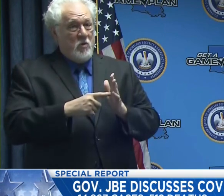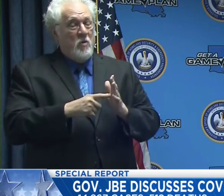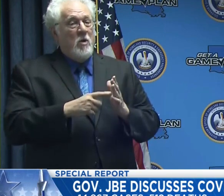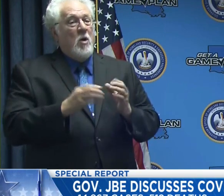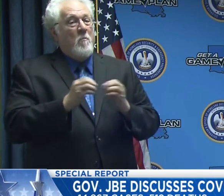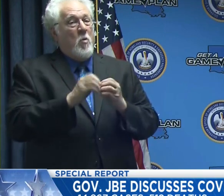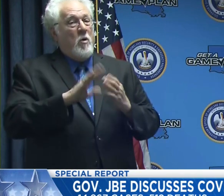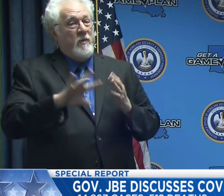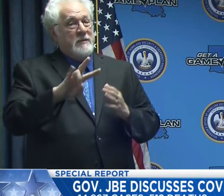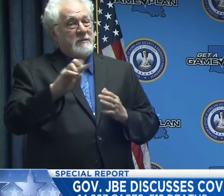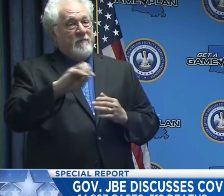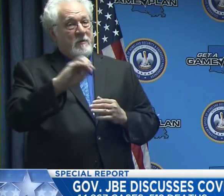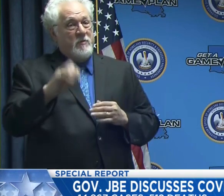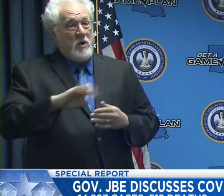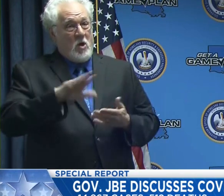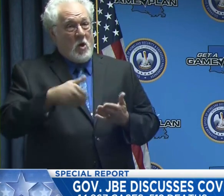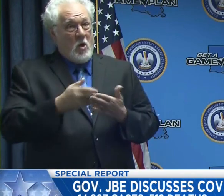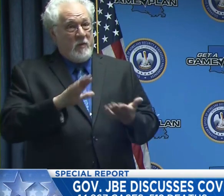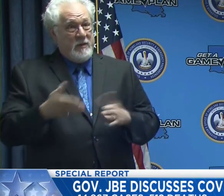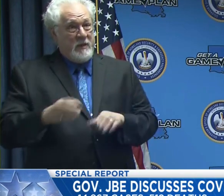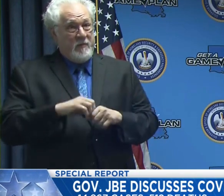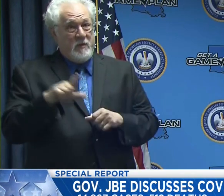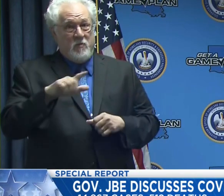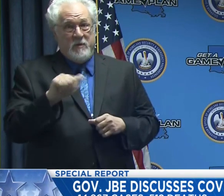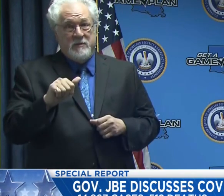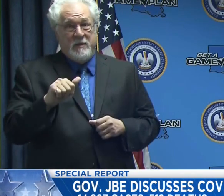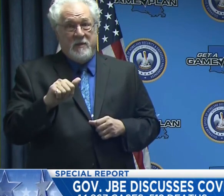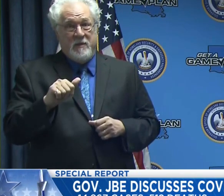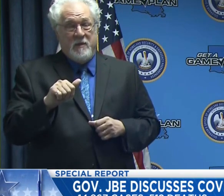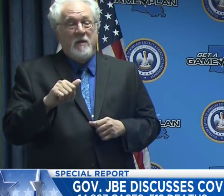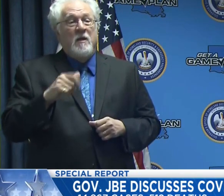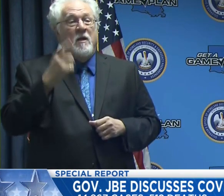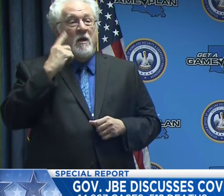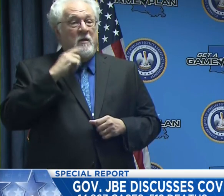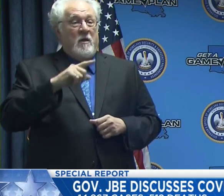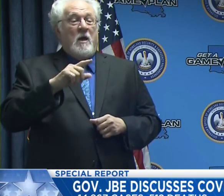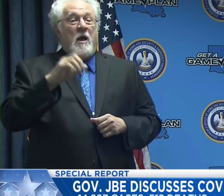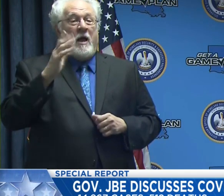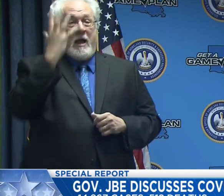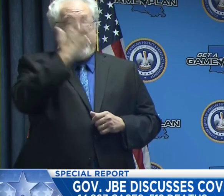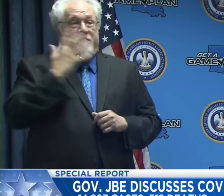CAN WITH WITH -- BE WITH THE INFORMATION WE TROY TO YOU.